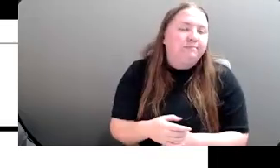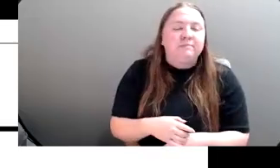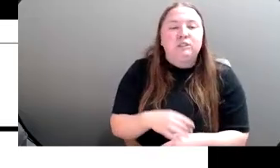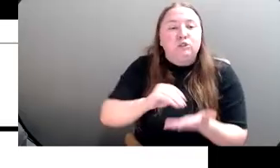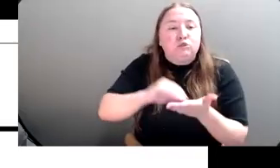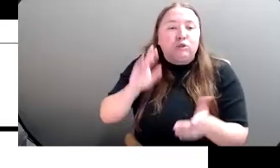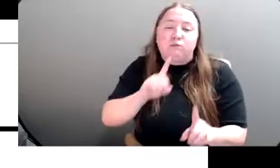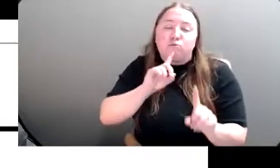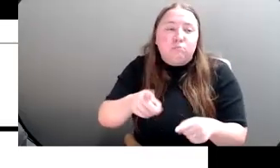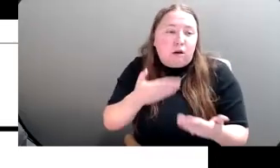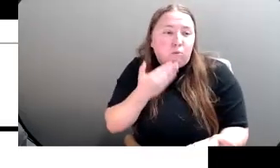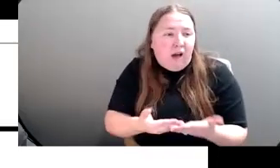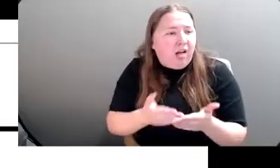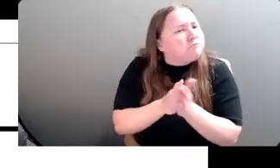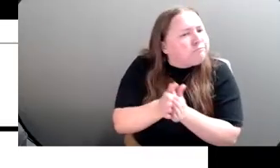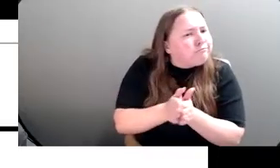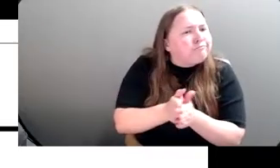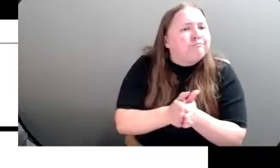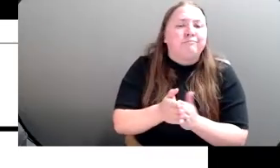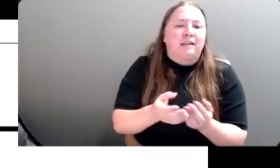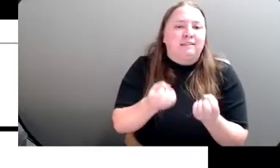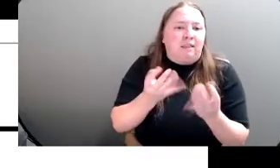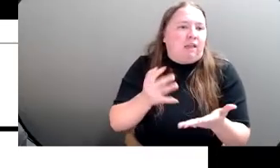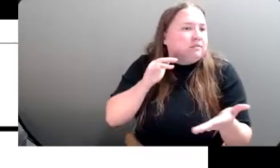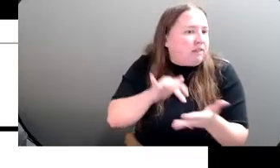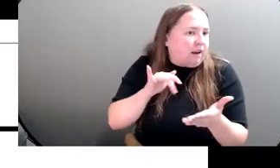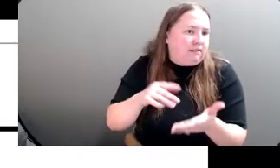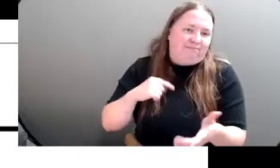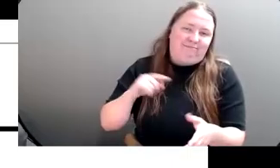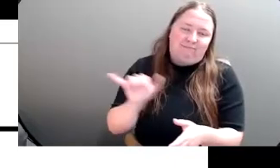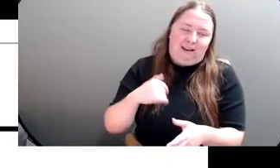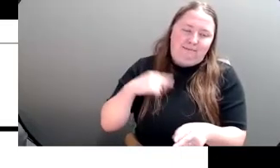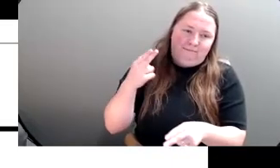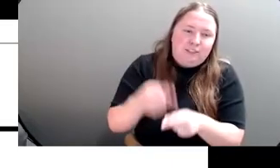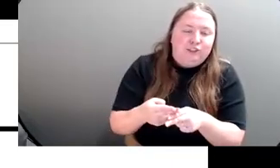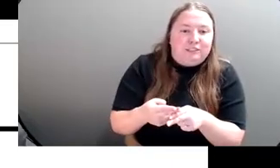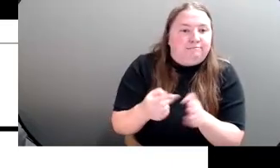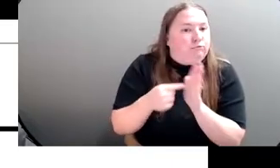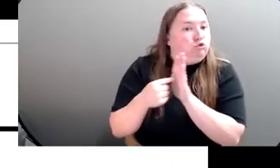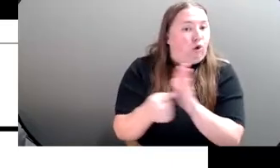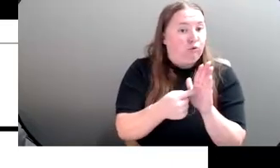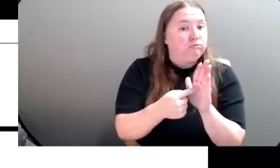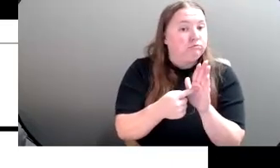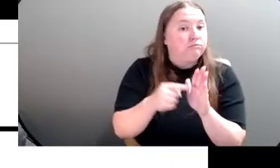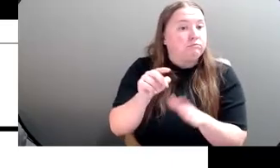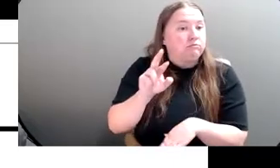It's motivating and, and lots of studies like we said. Show that students do better.